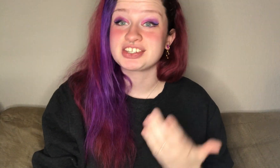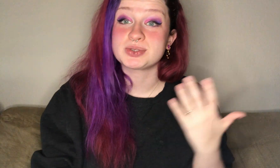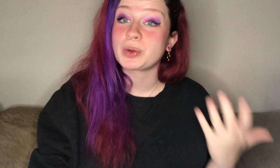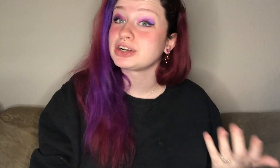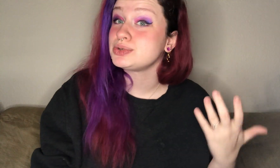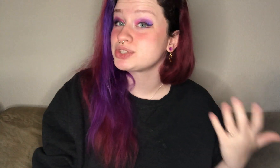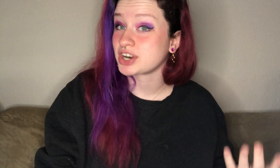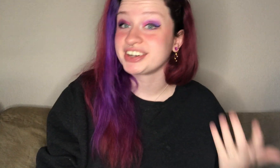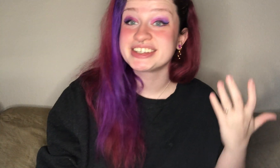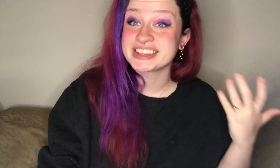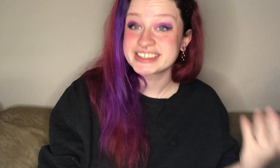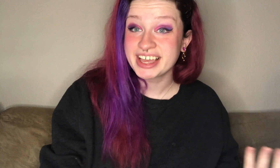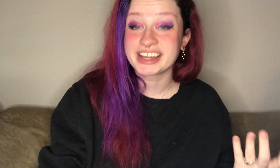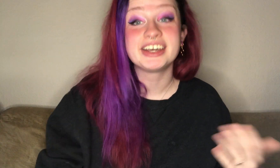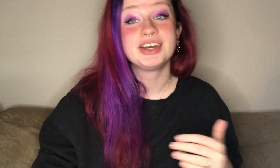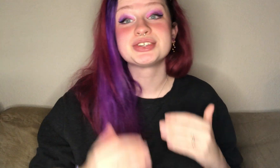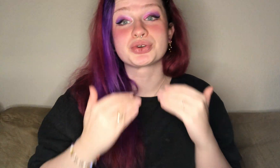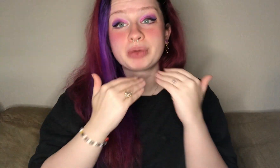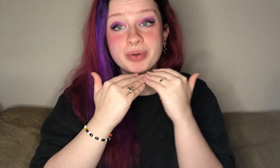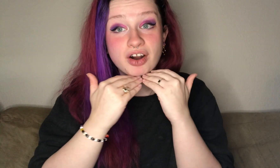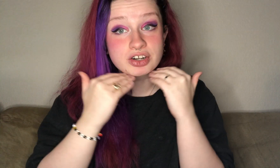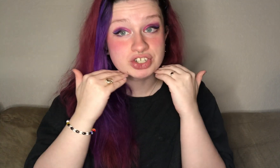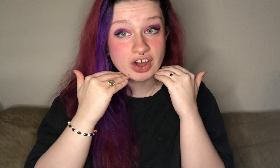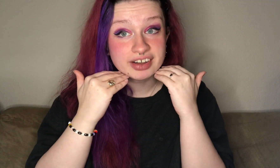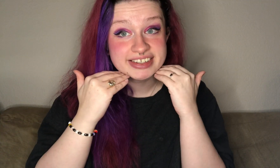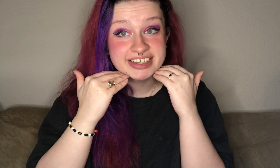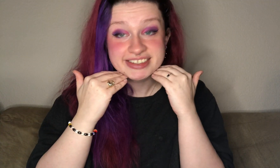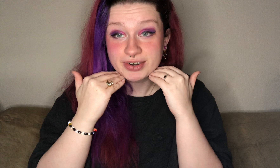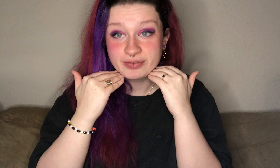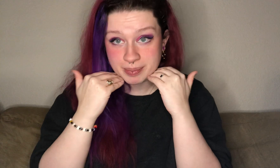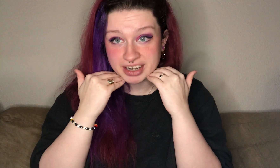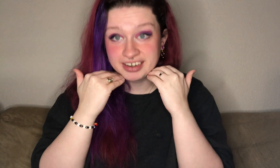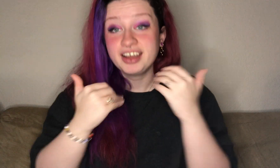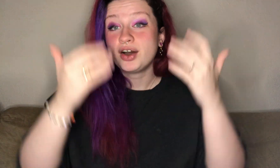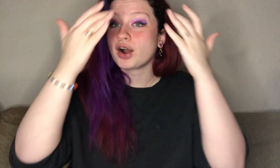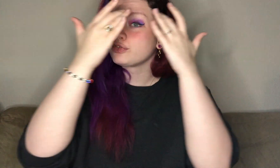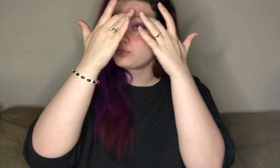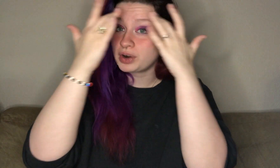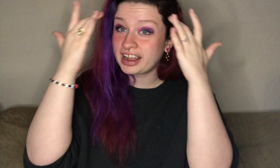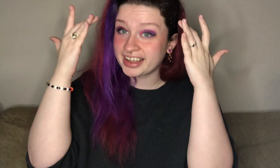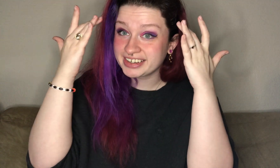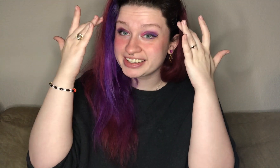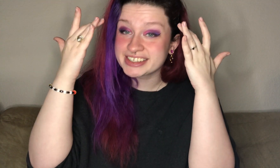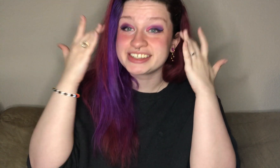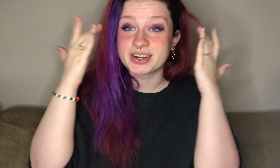is where you start the sign so remember our jaw is considered feminine our forehead is considered